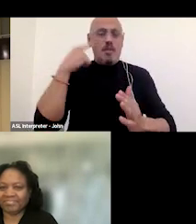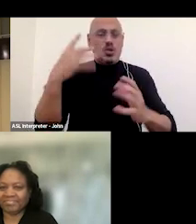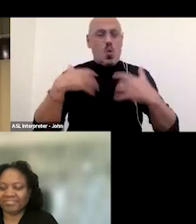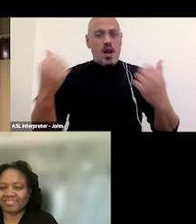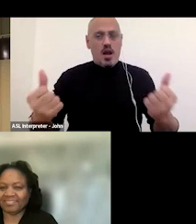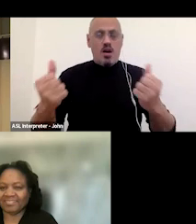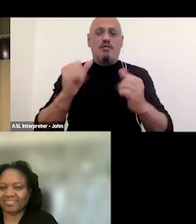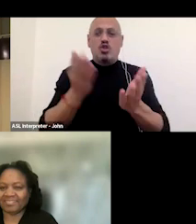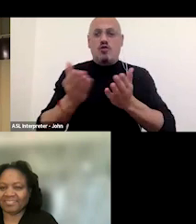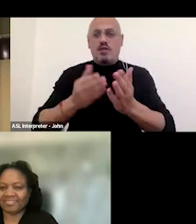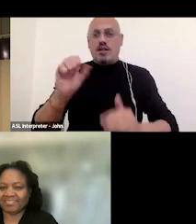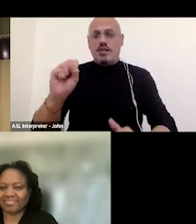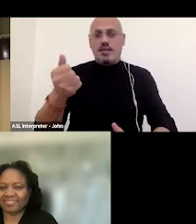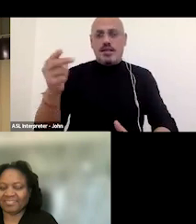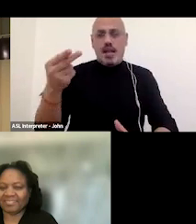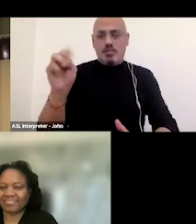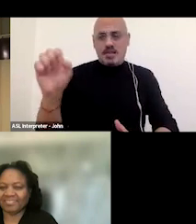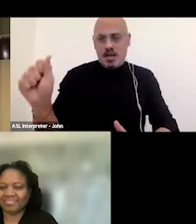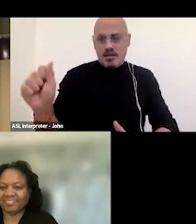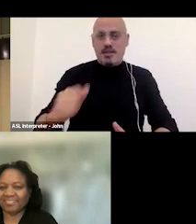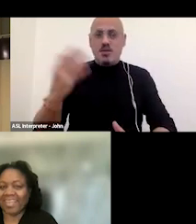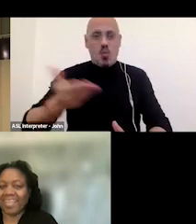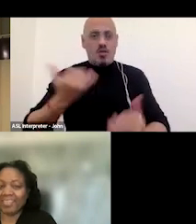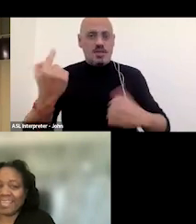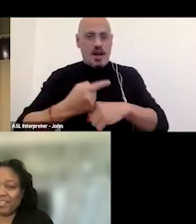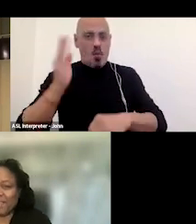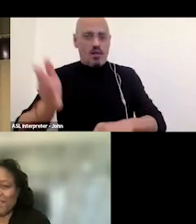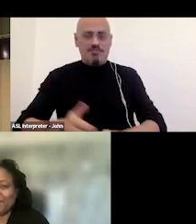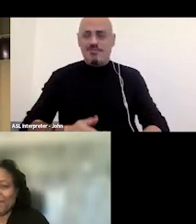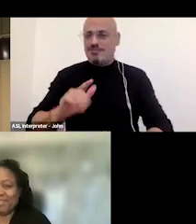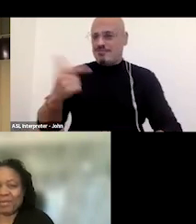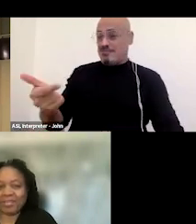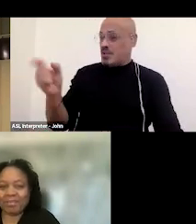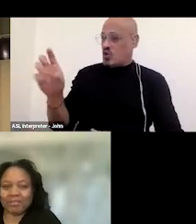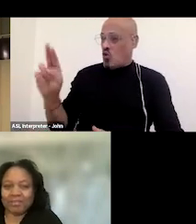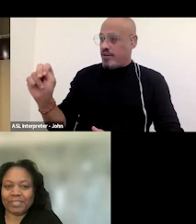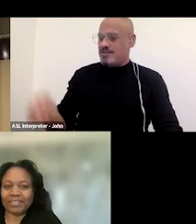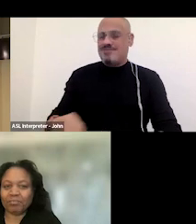who will give our welcome today. Dorrine? Thank you, Pam, and welcome, everyone.